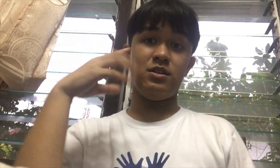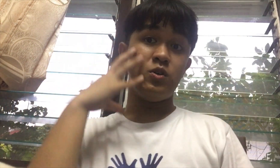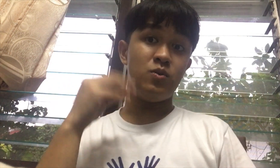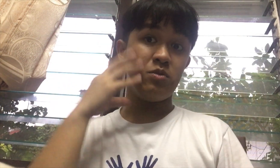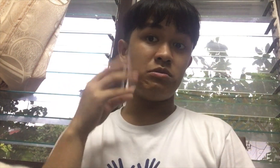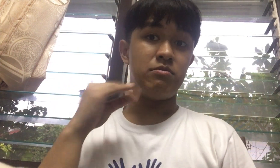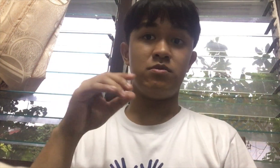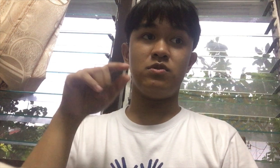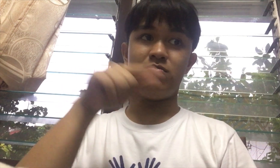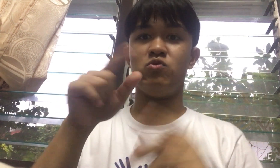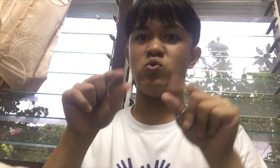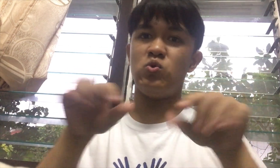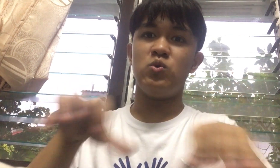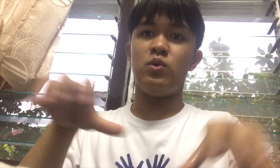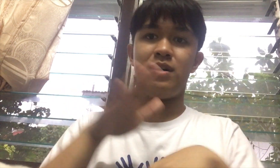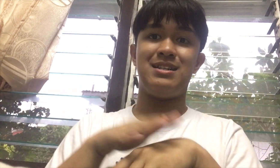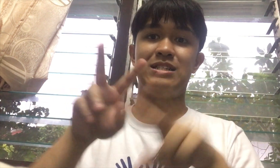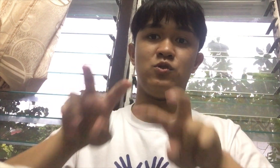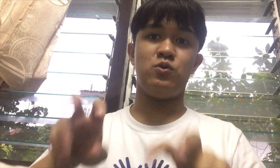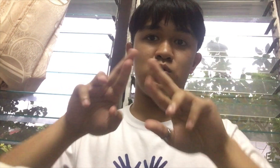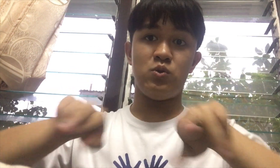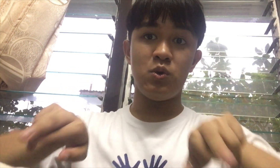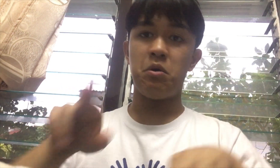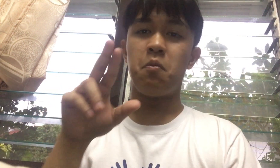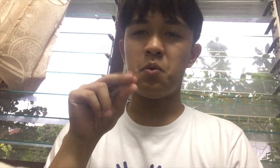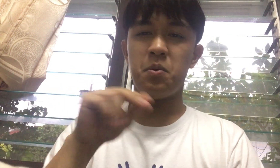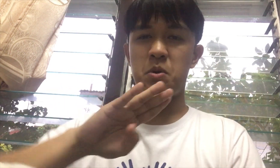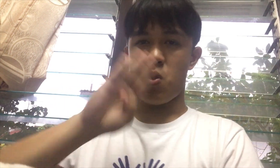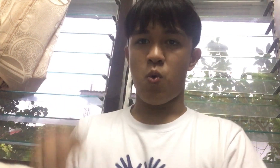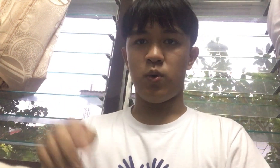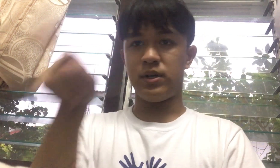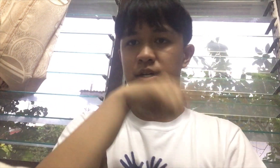They actually never experienced researching or doing research papers before Senior High School